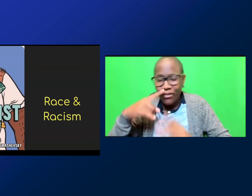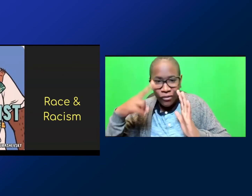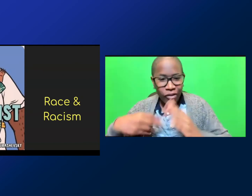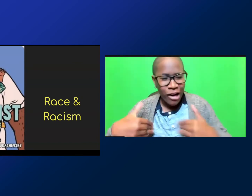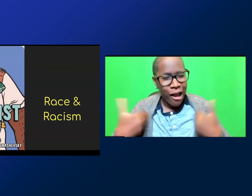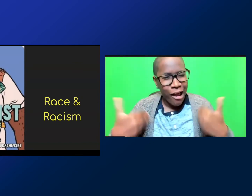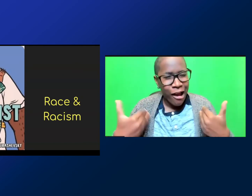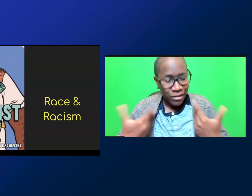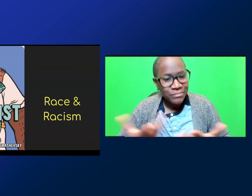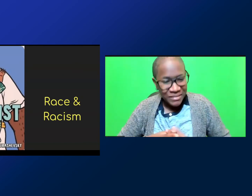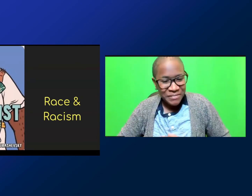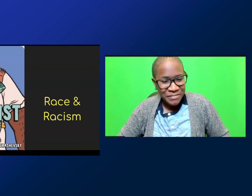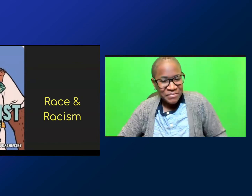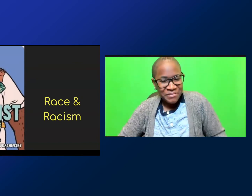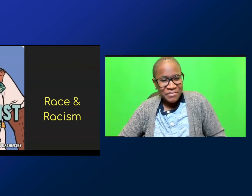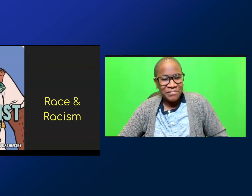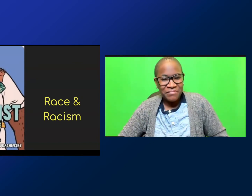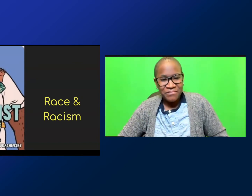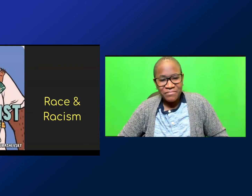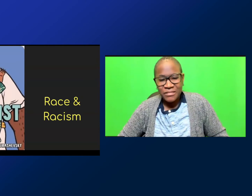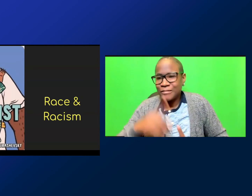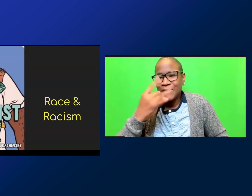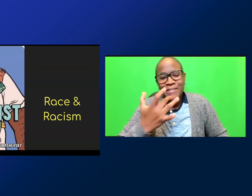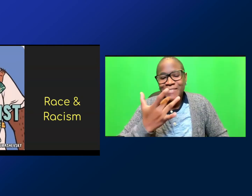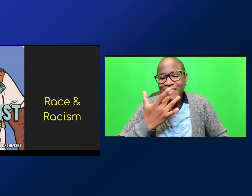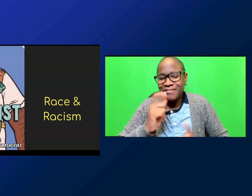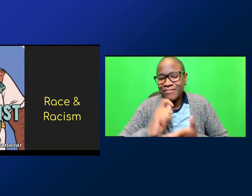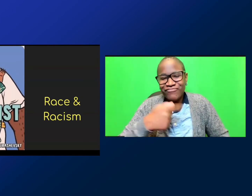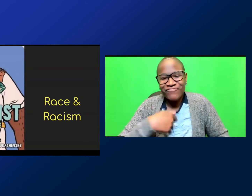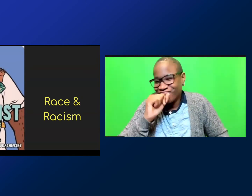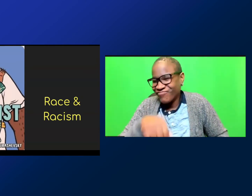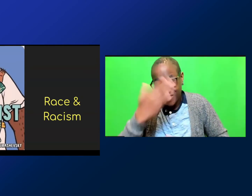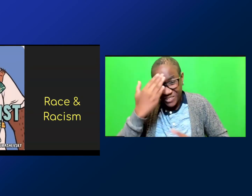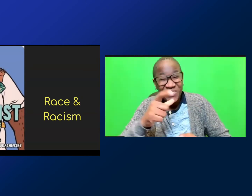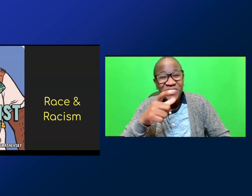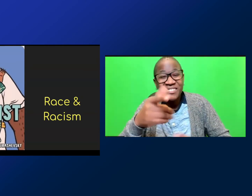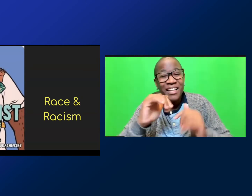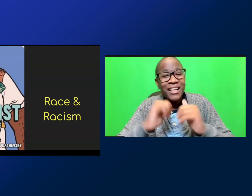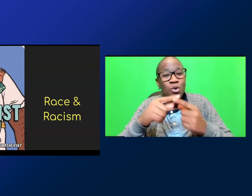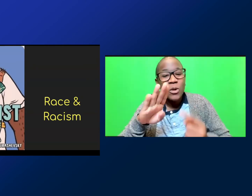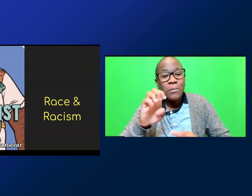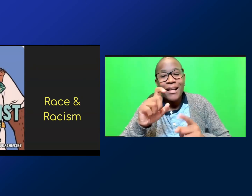it's exposing them again early early on about race and racism and this is one of my favorite